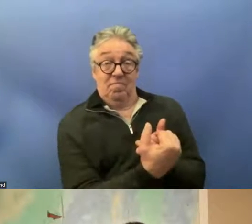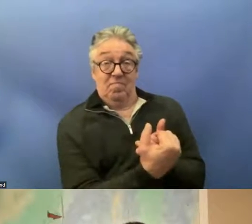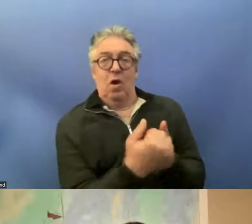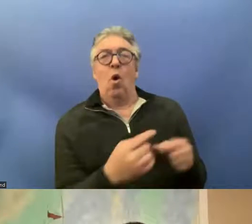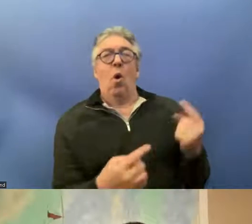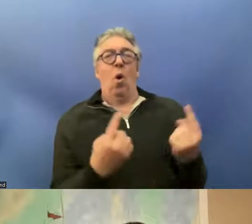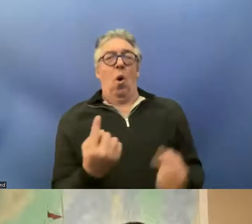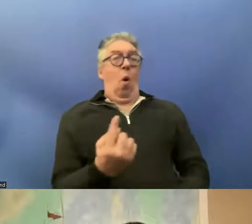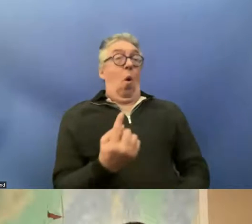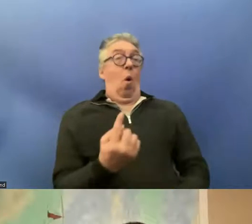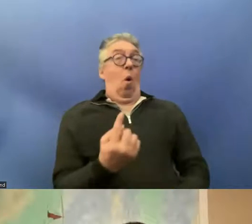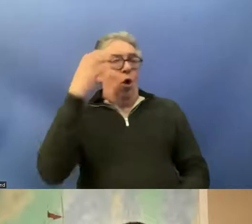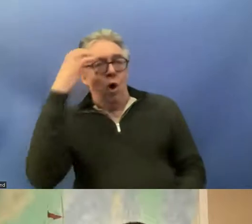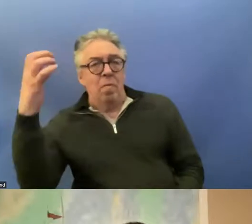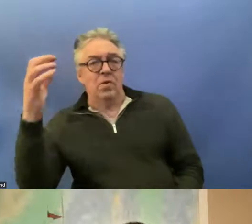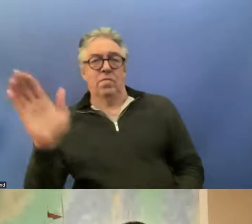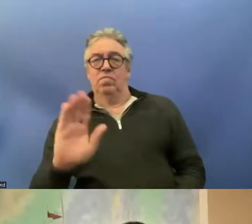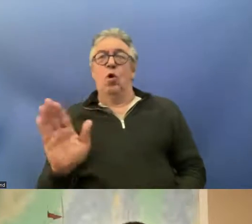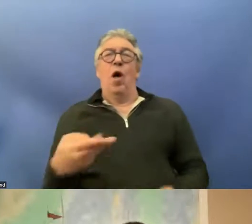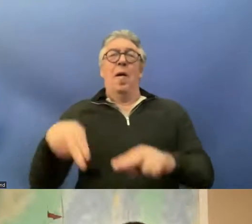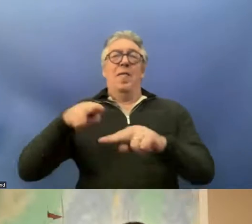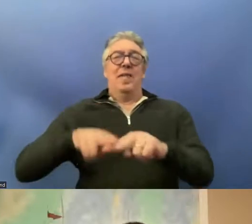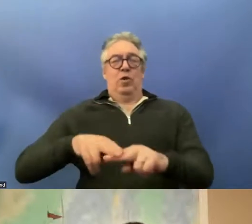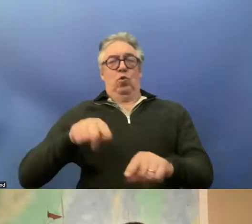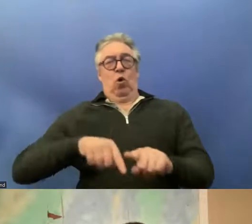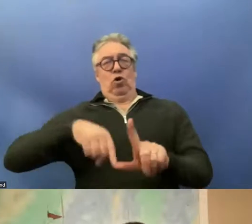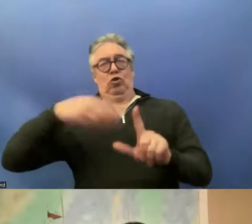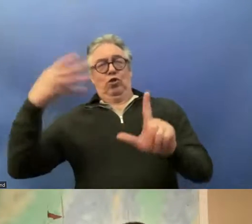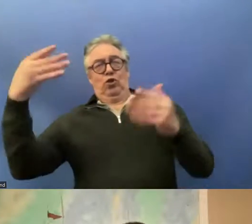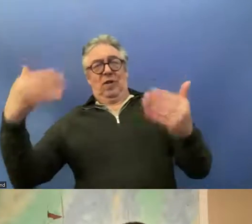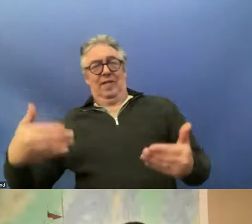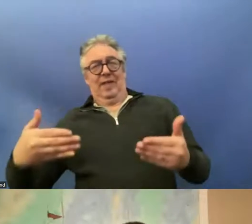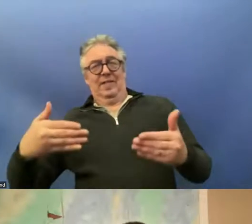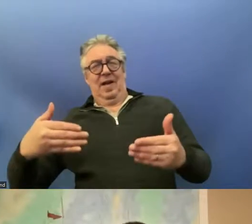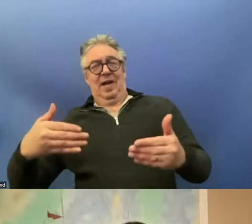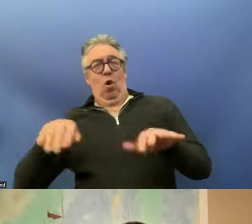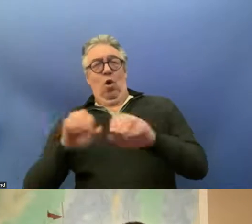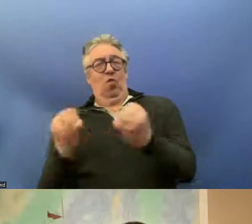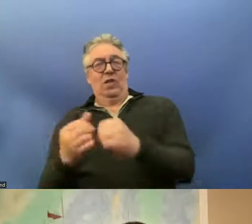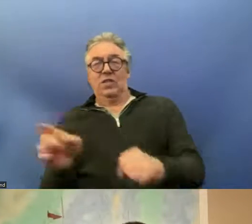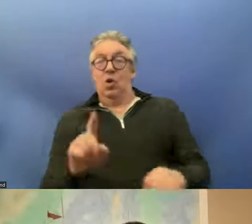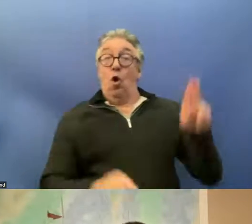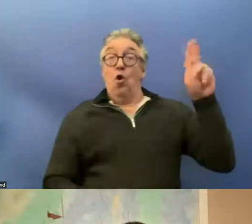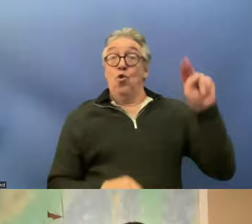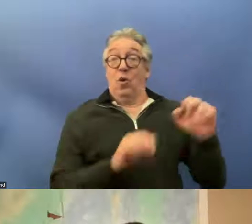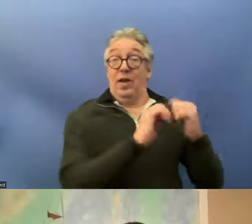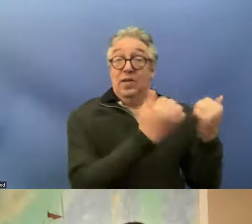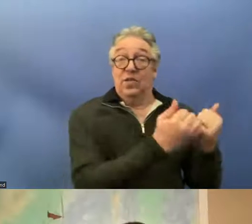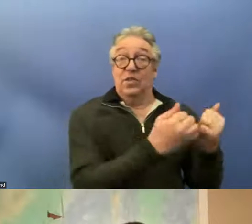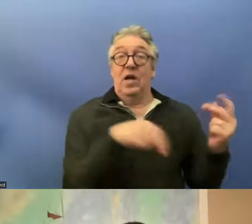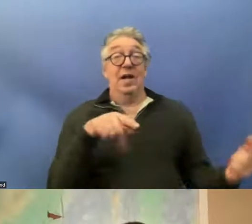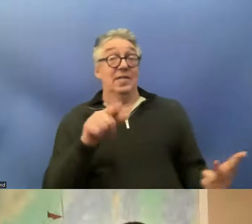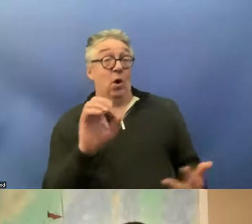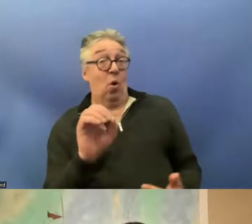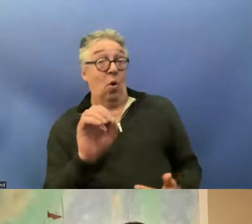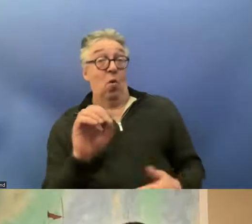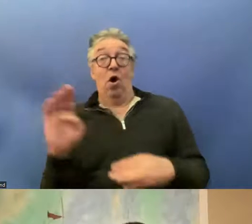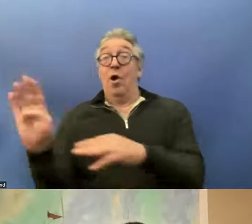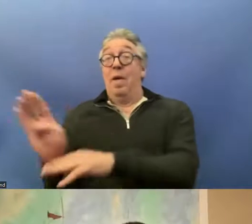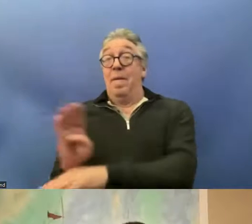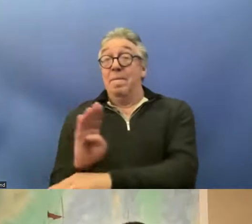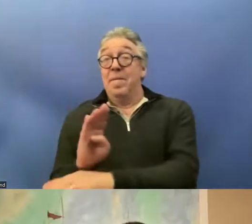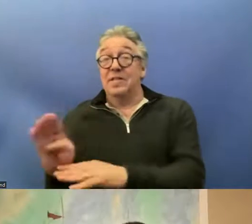or national statistical offices, but NGOs, UN agencies, private sector, Civil Society,